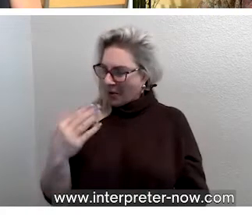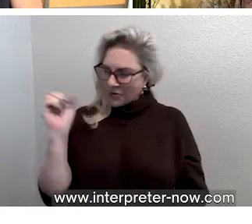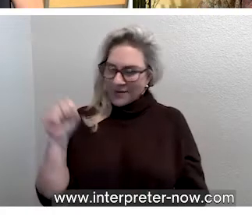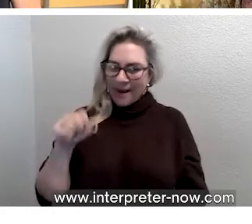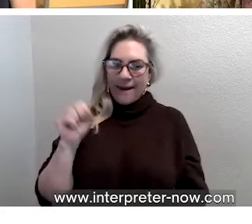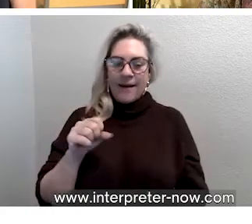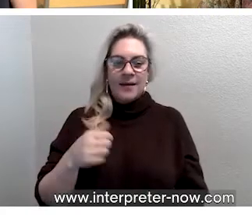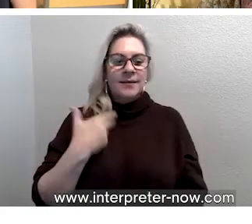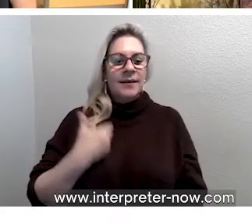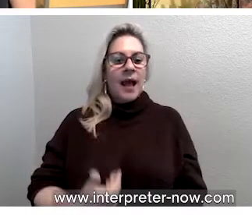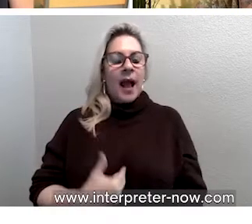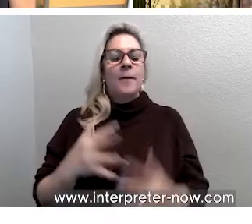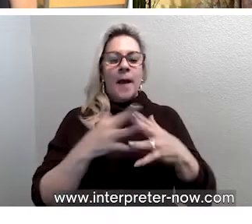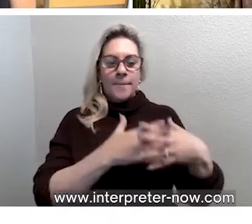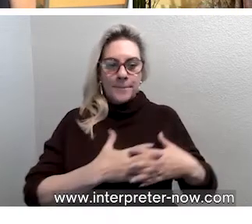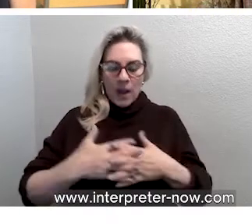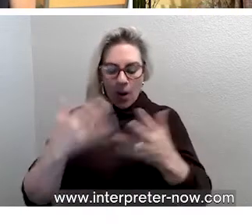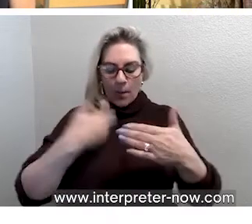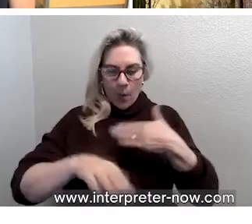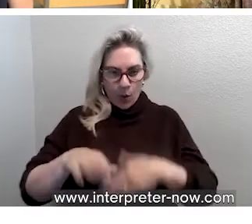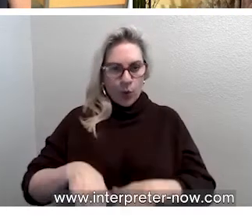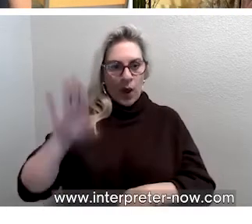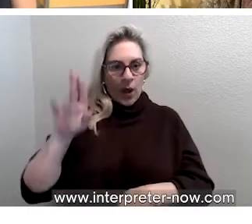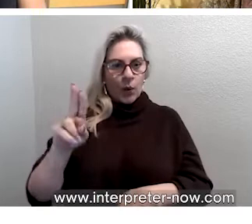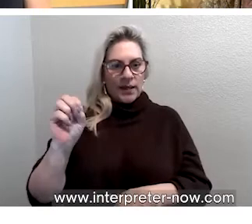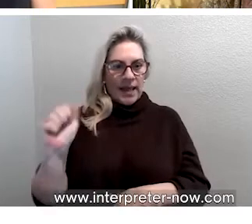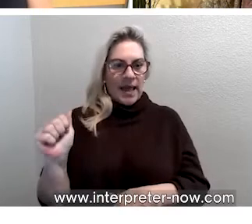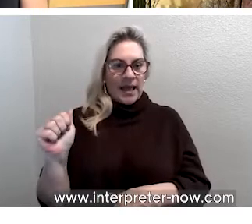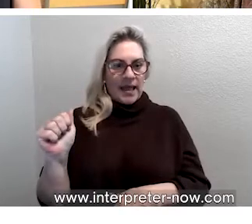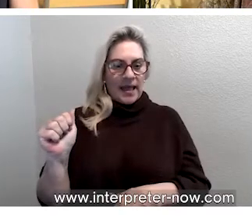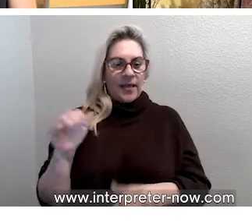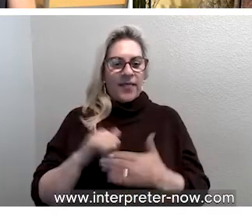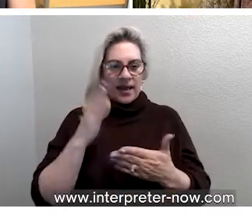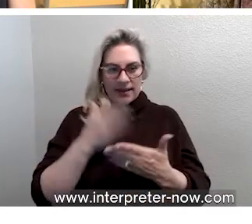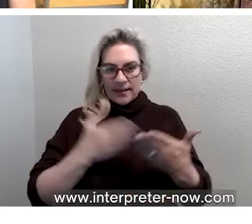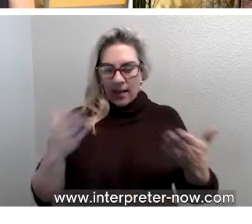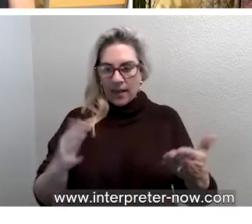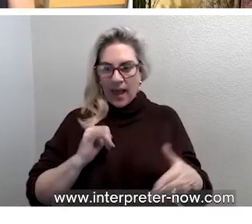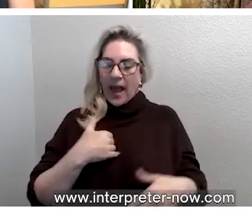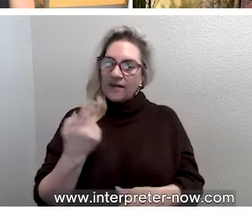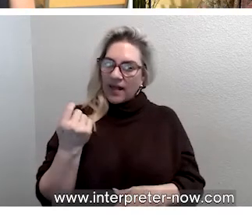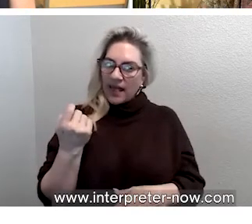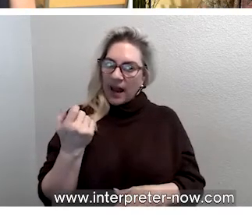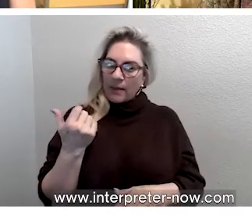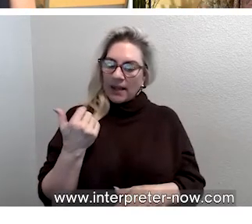I am American, born and raised in the United States. That's something that I have a little bit of tension with.